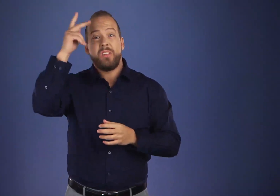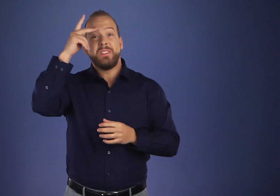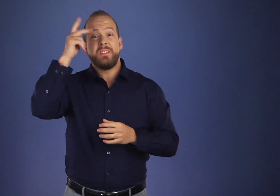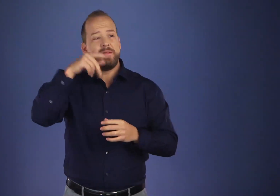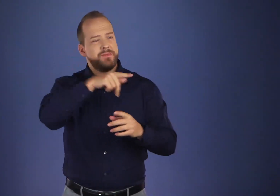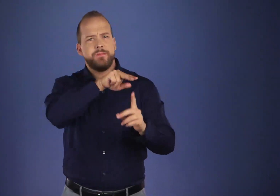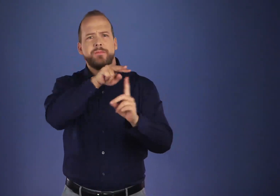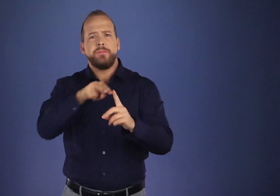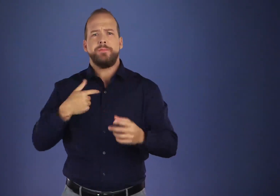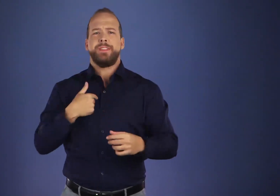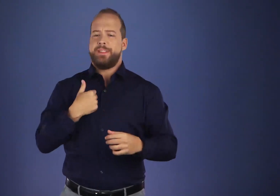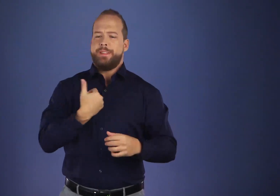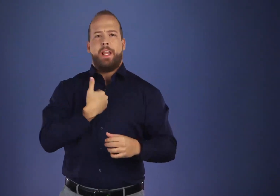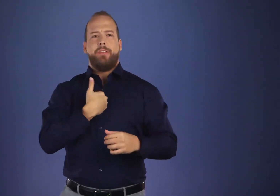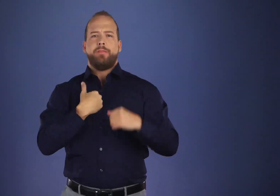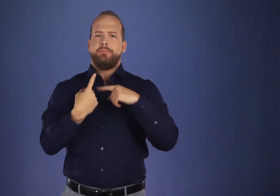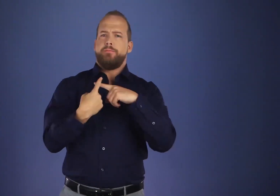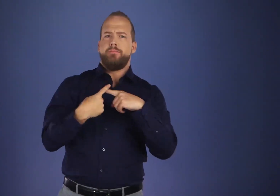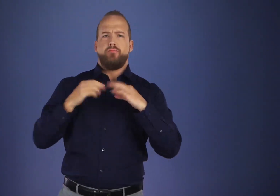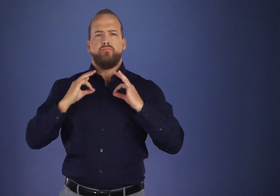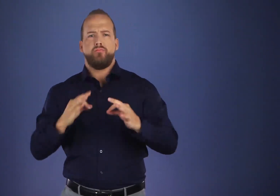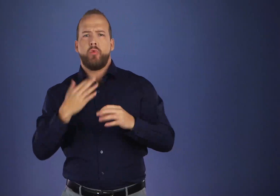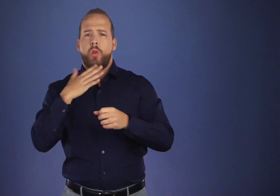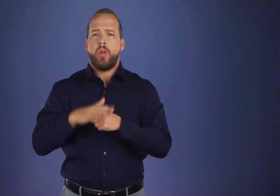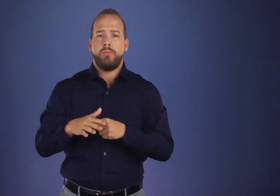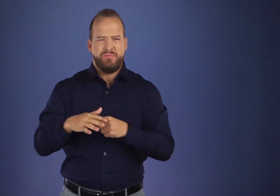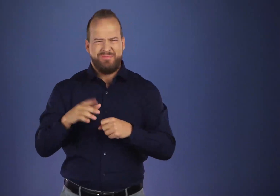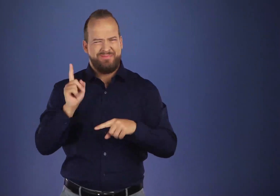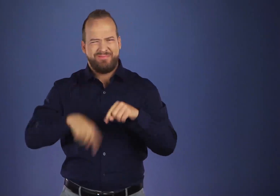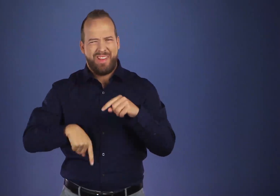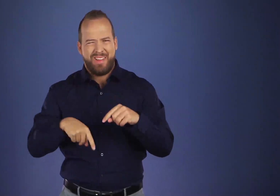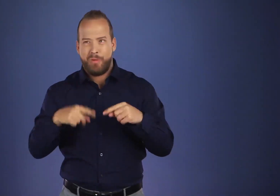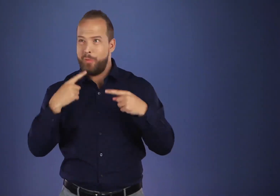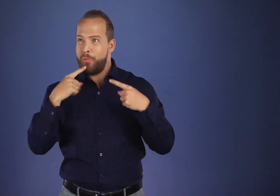The philosophy of self-sufficiency is not paying off.